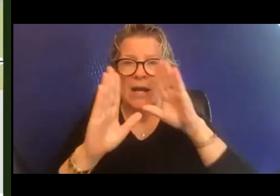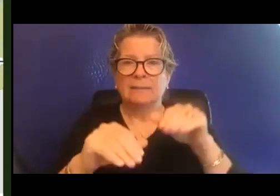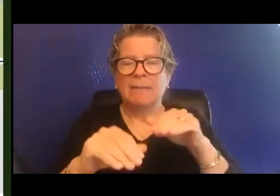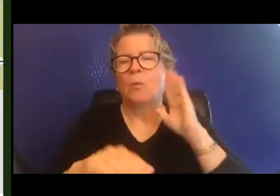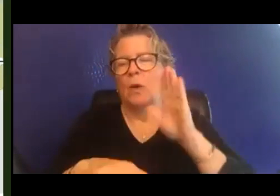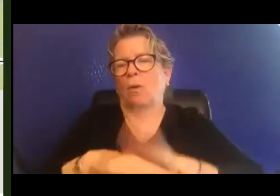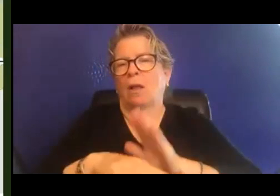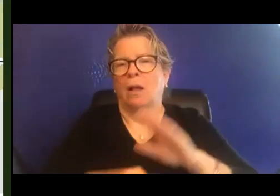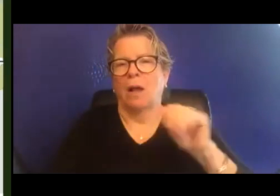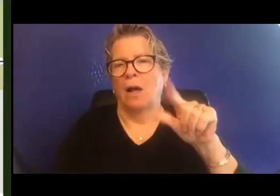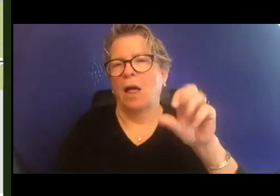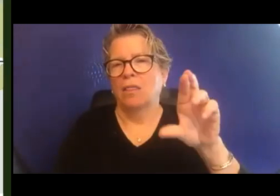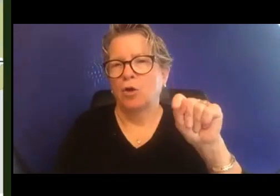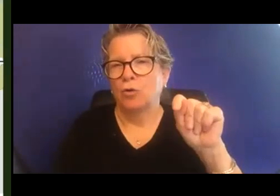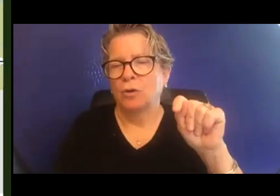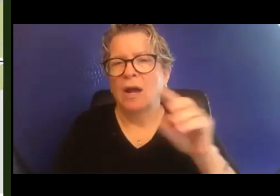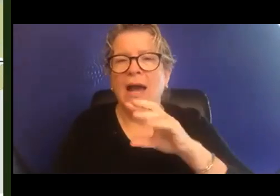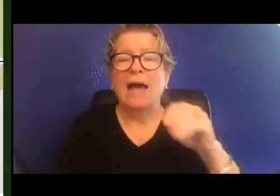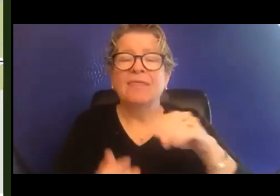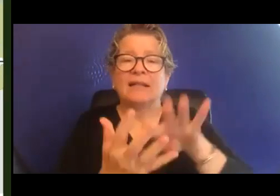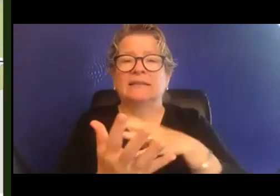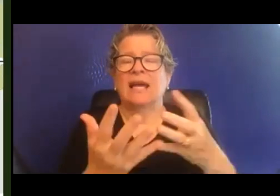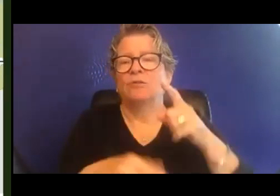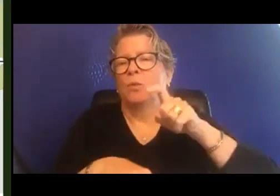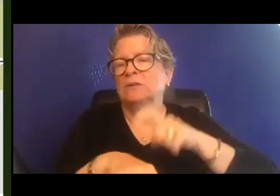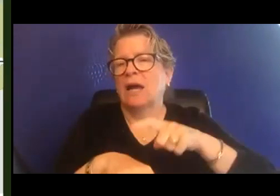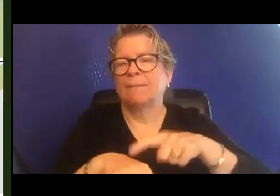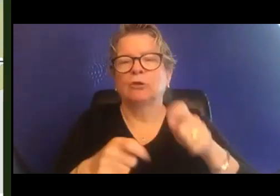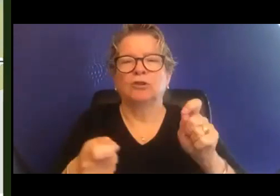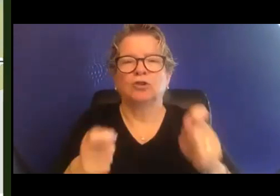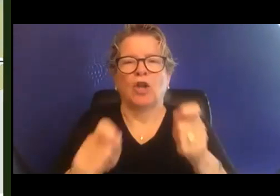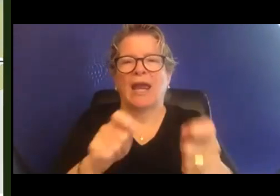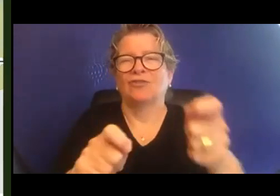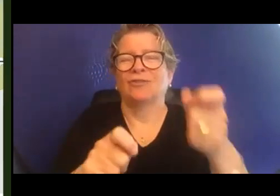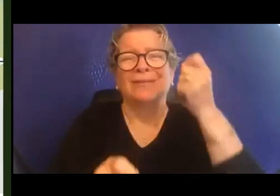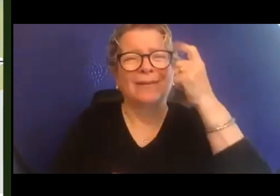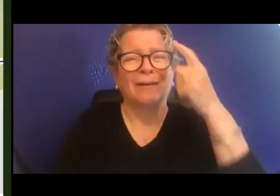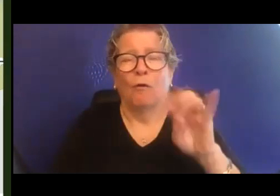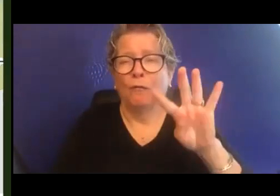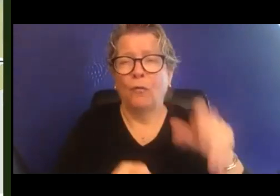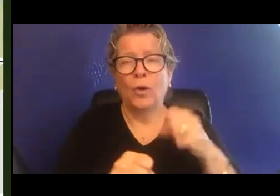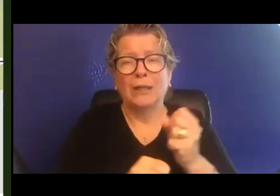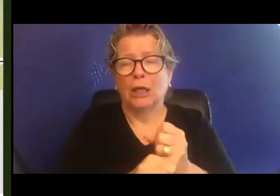That may change the scheduled times may change throughout construction, four years is a long time, nobody can schedule